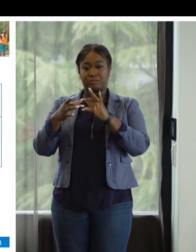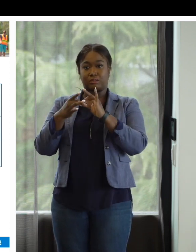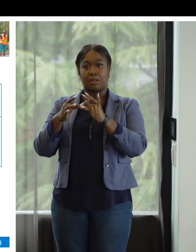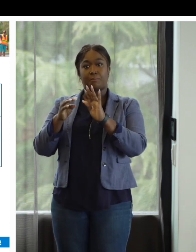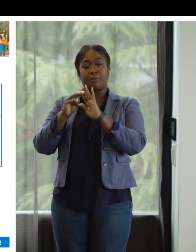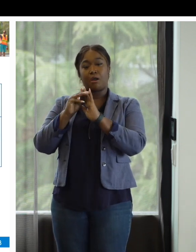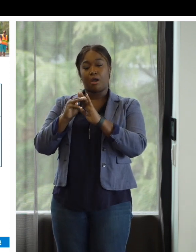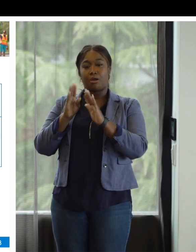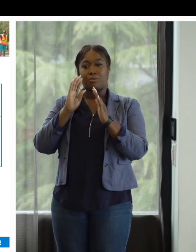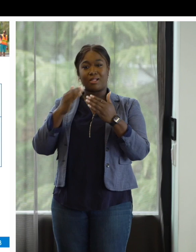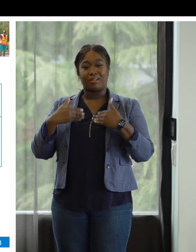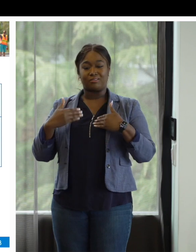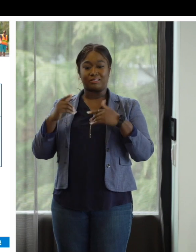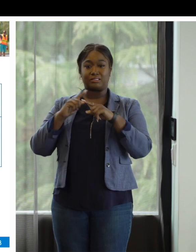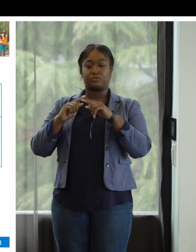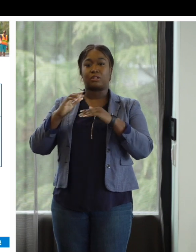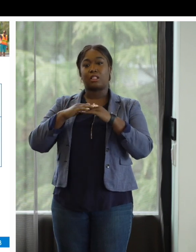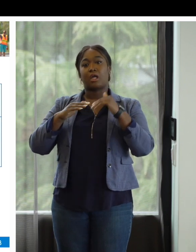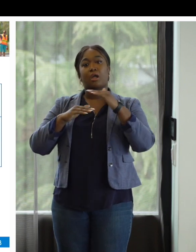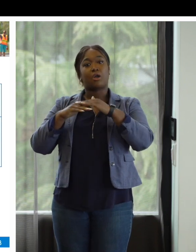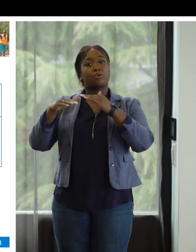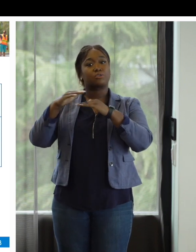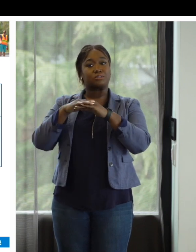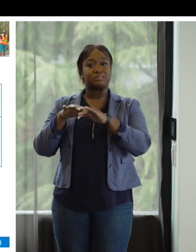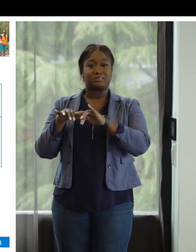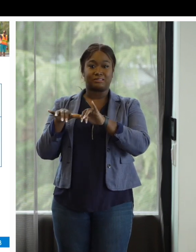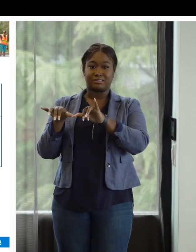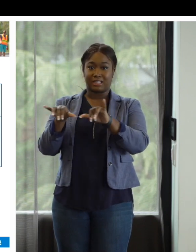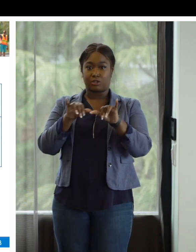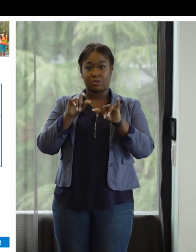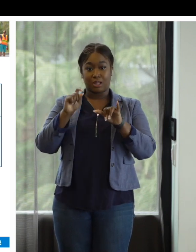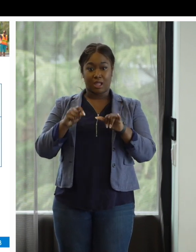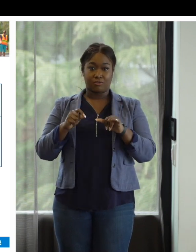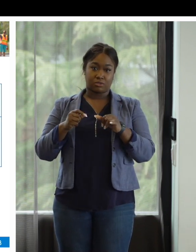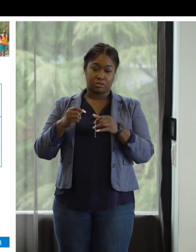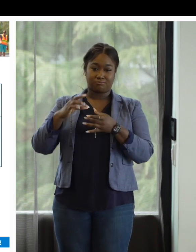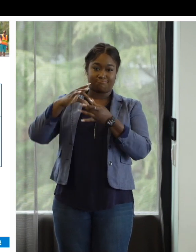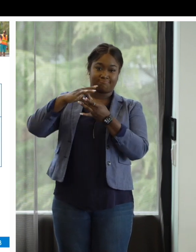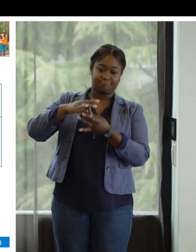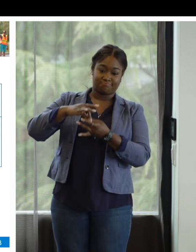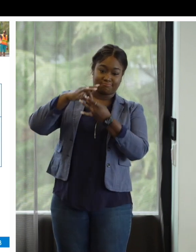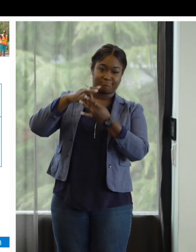layers of standards that need to work together to implement a some